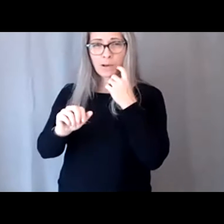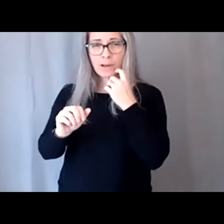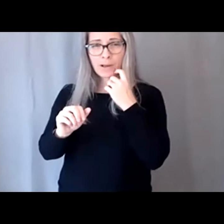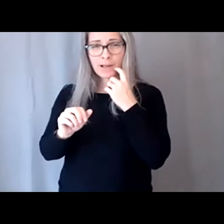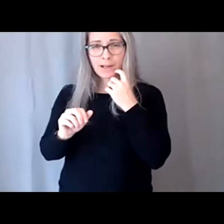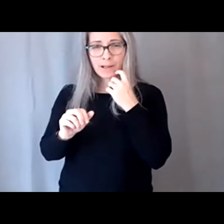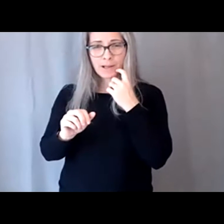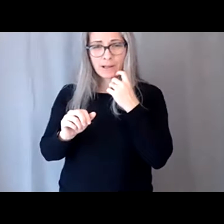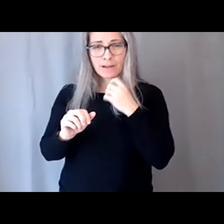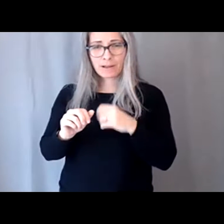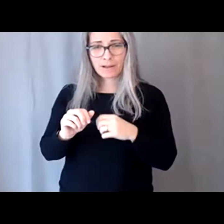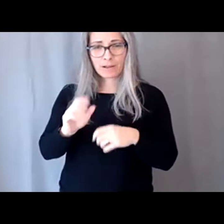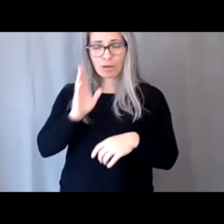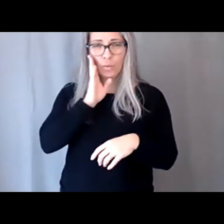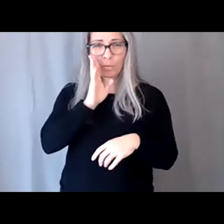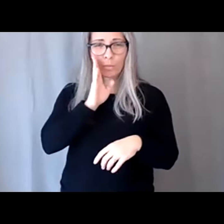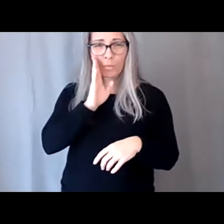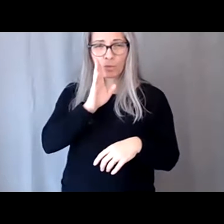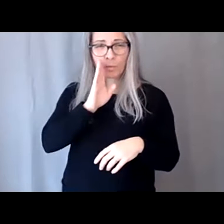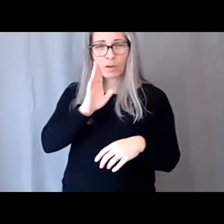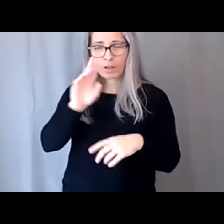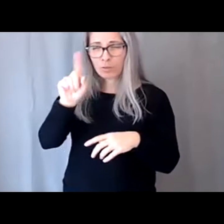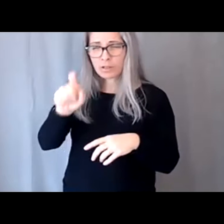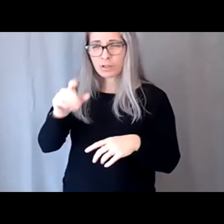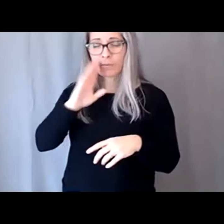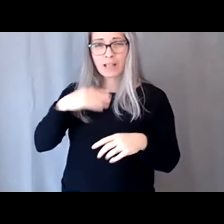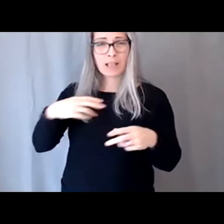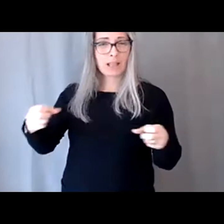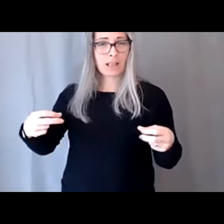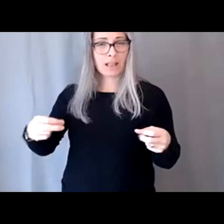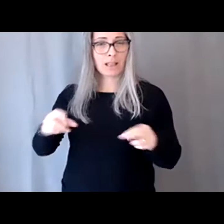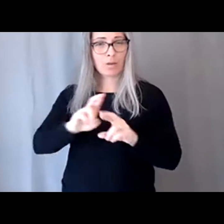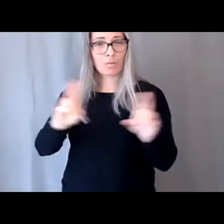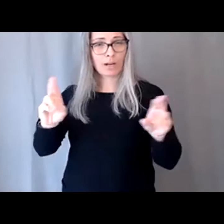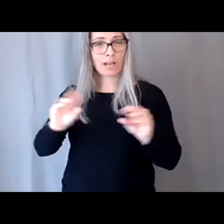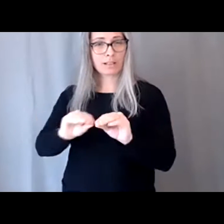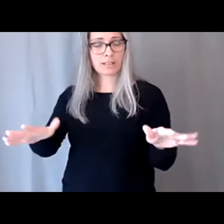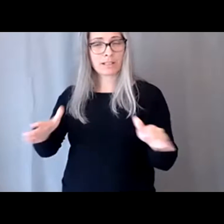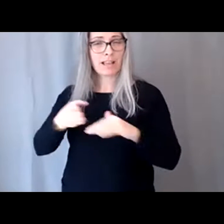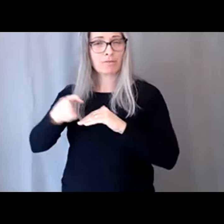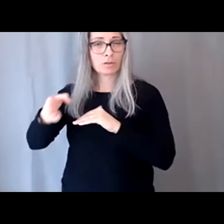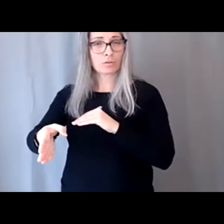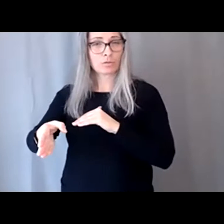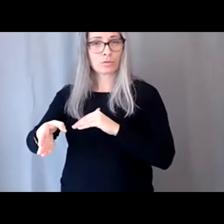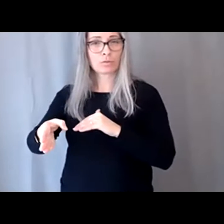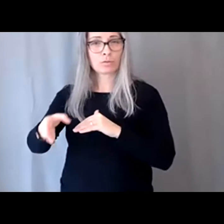will the caption transcript be made available to the participants after this session we can on request